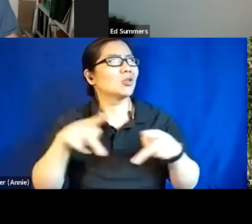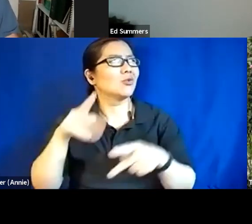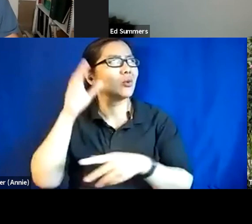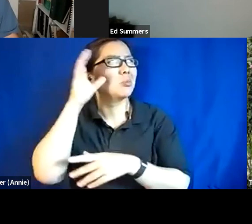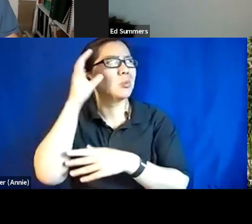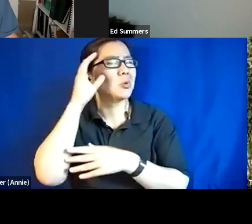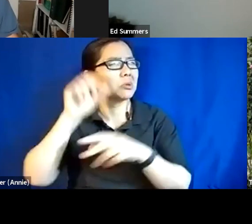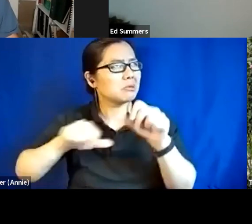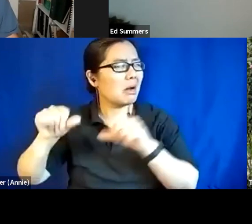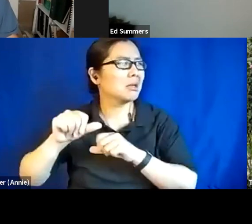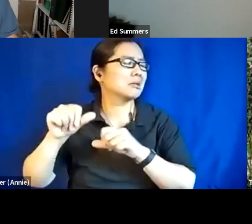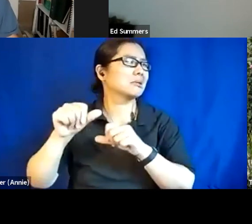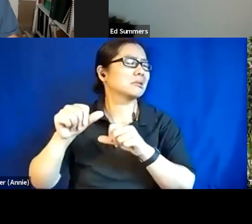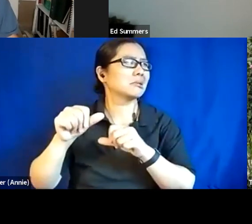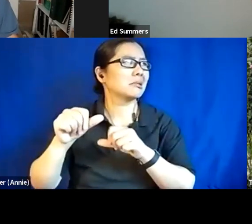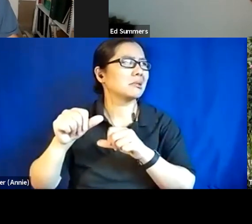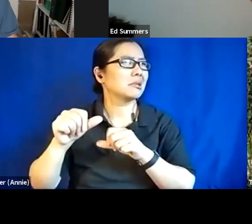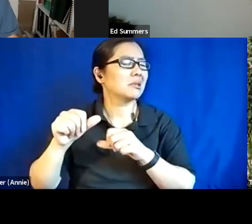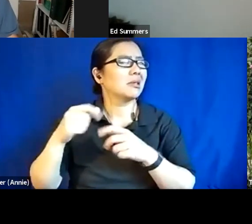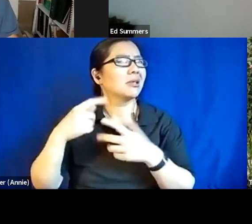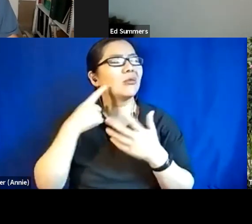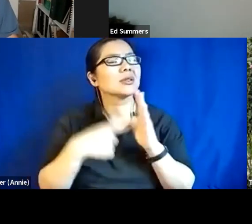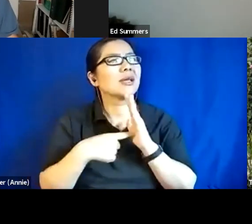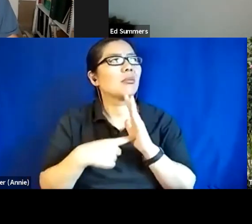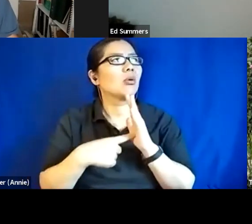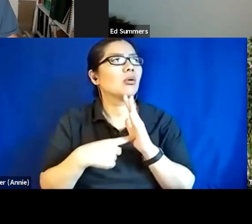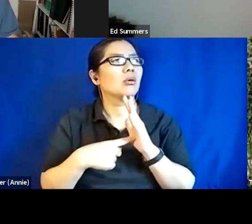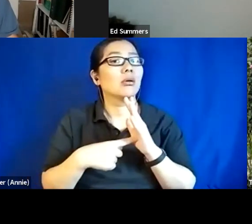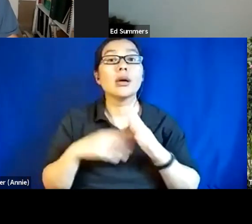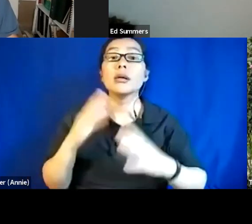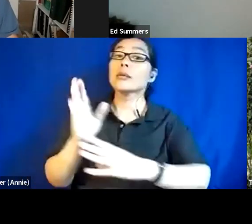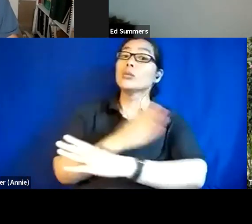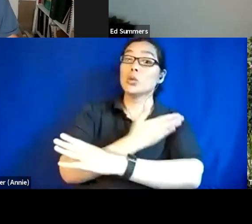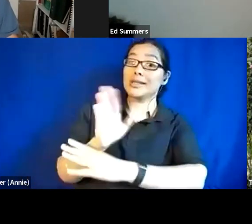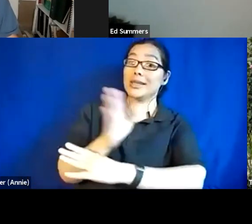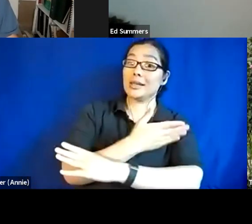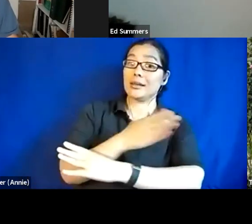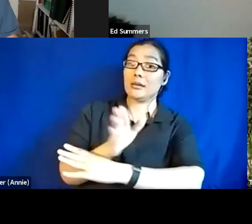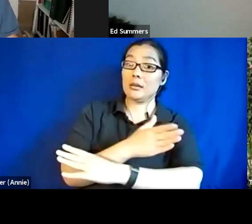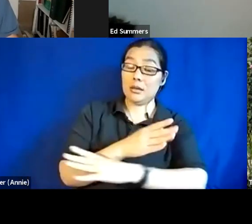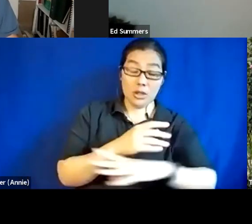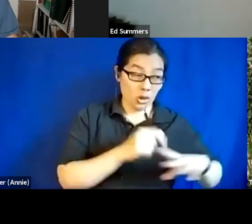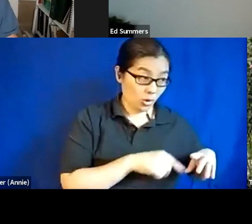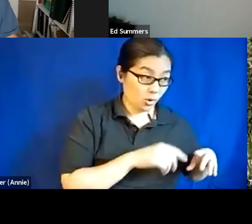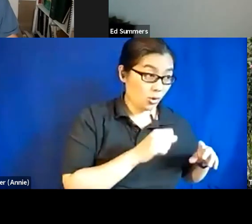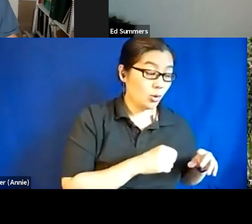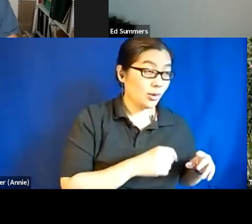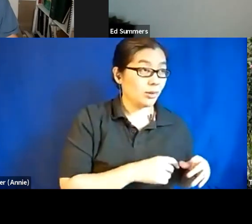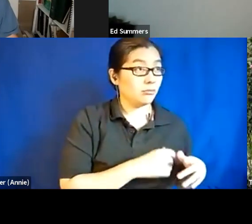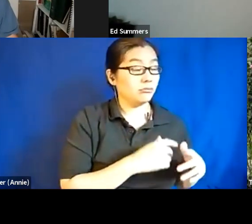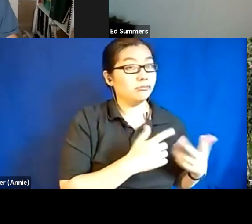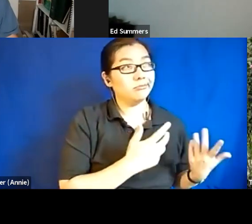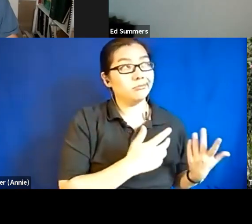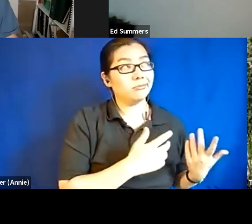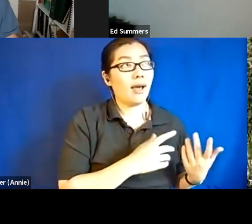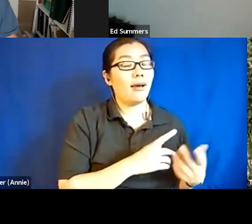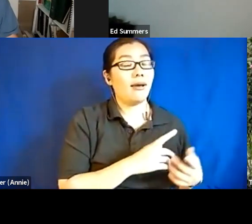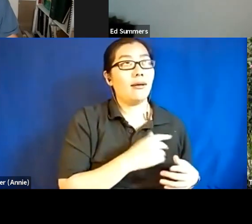. For a piece of music you can have the recorder of somebody playing a particular piece of music. The score itself or